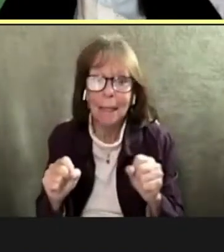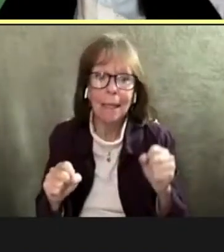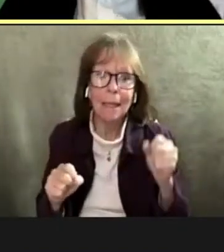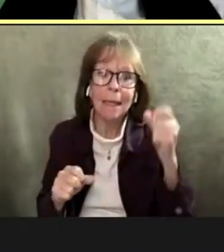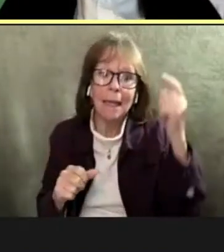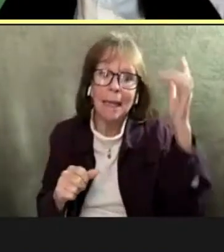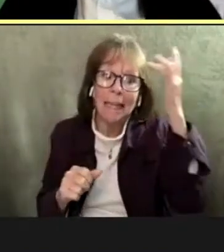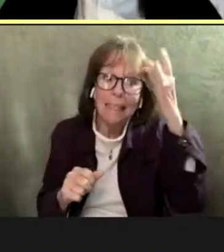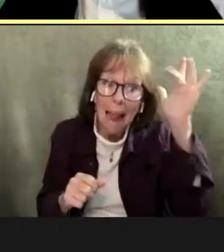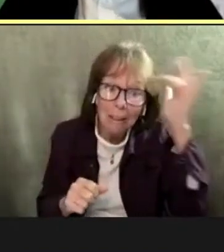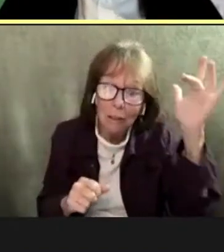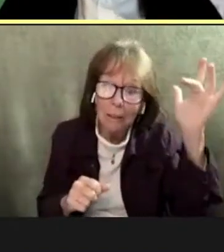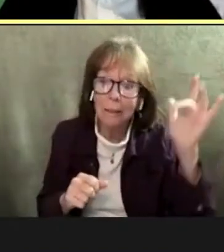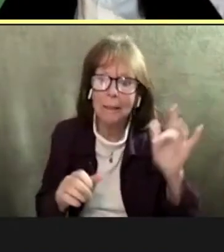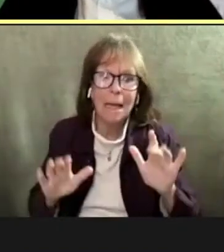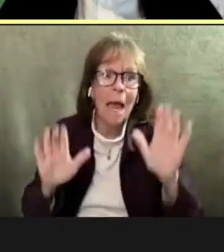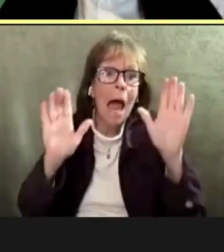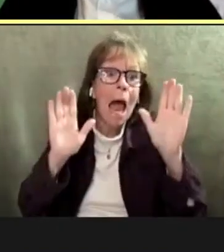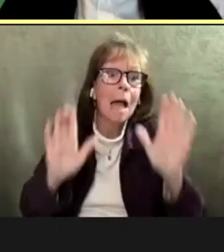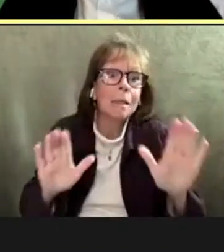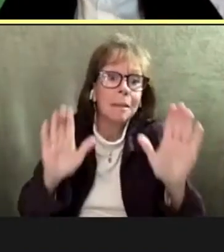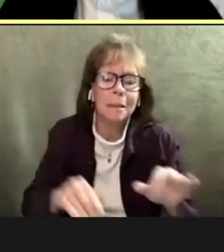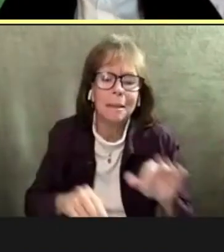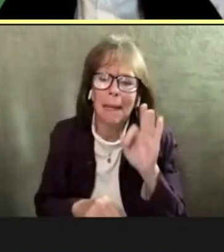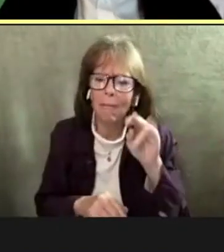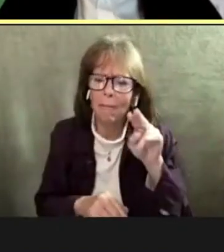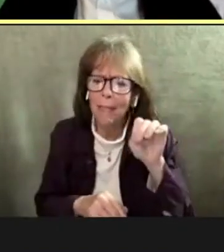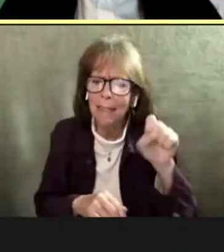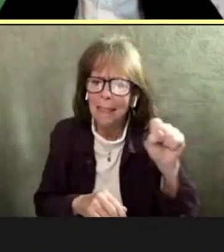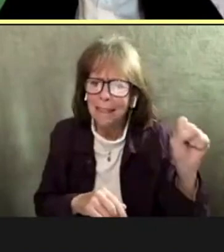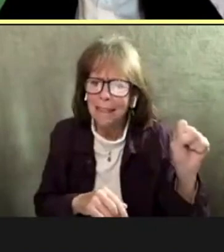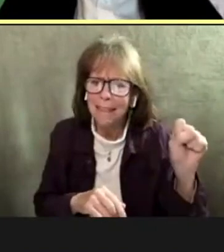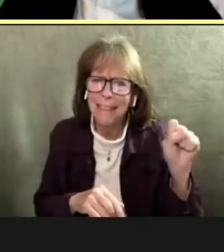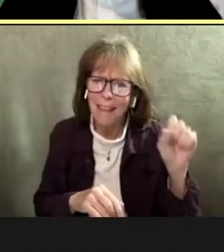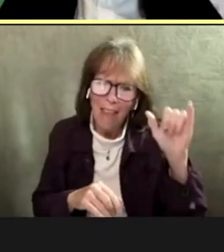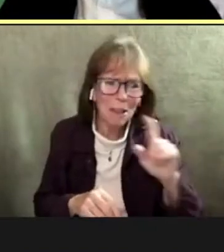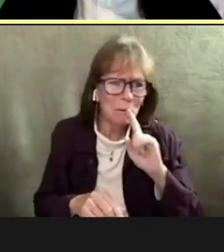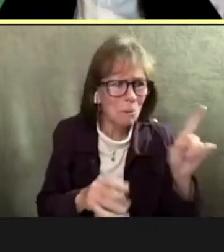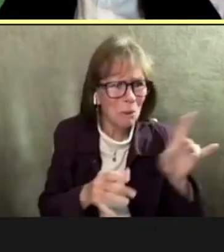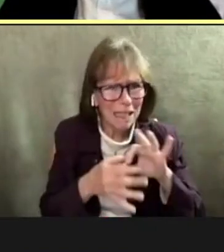And these constructed ideas are deeply rooted in eugenics,